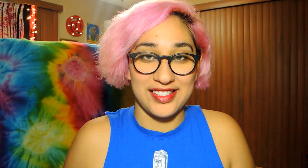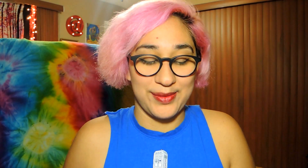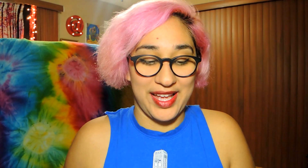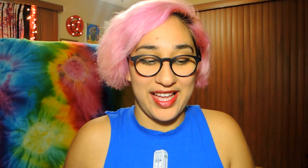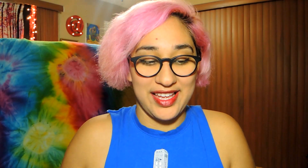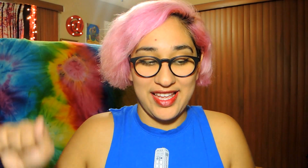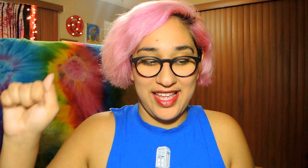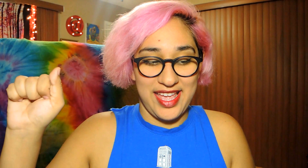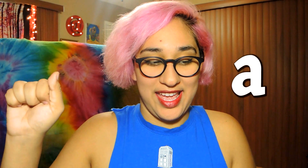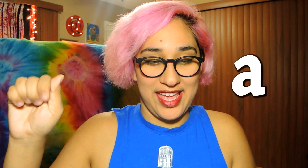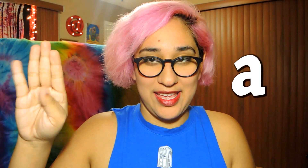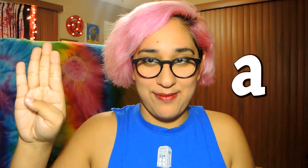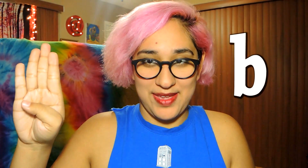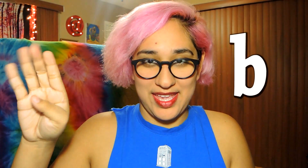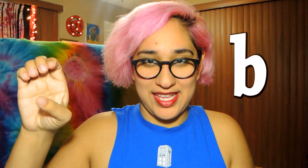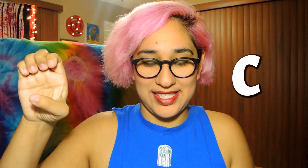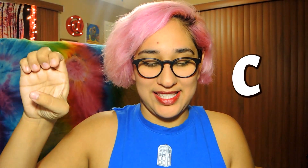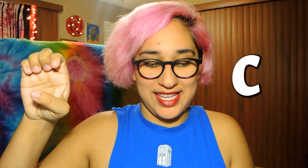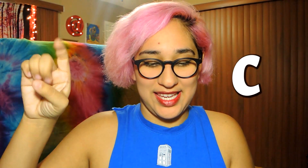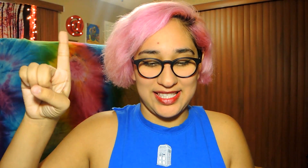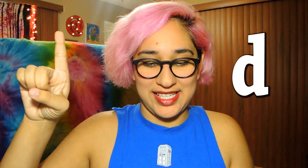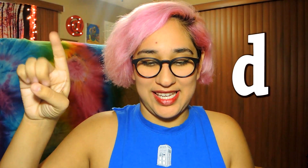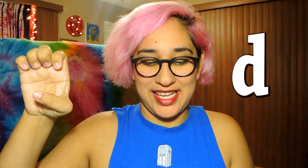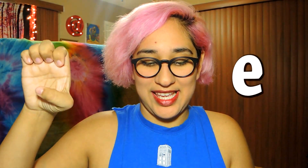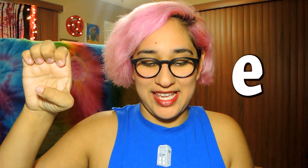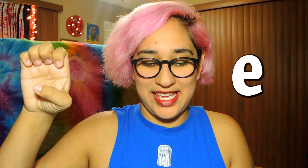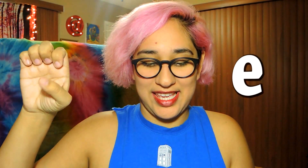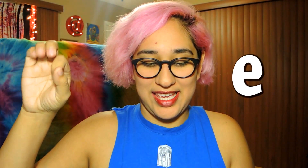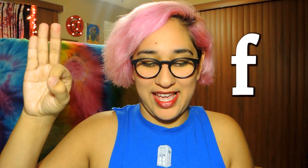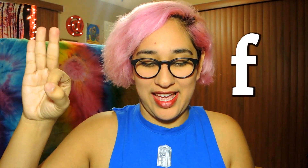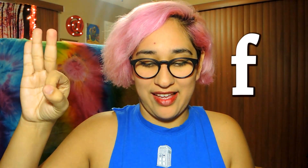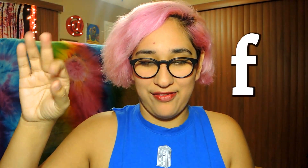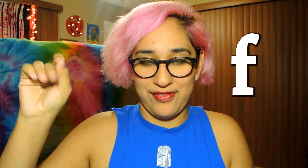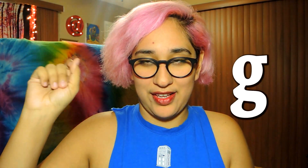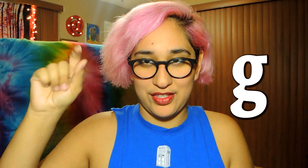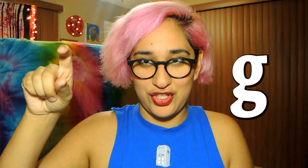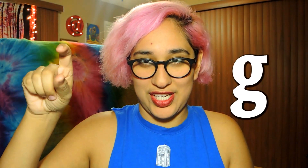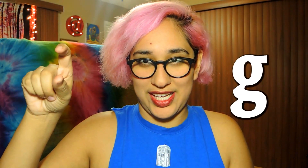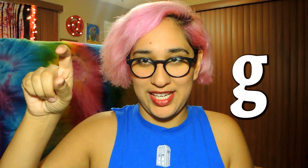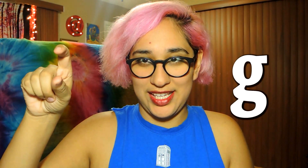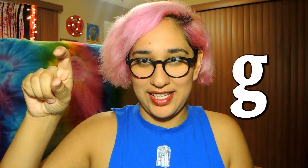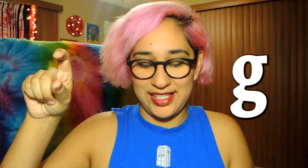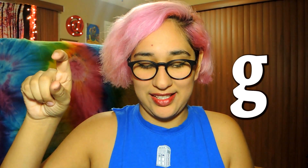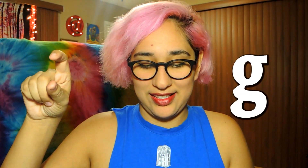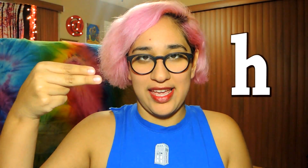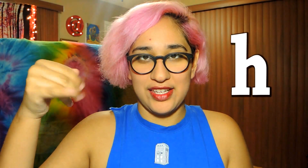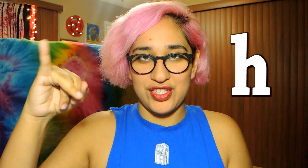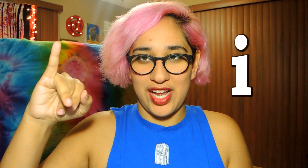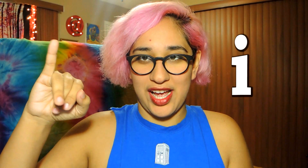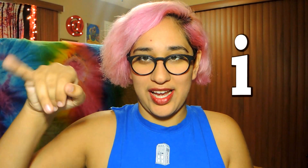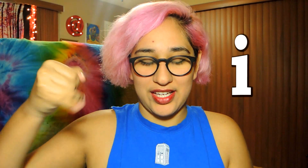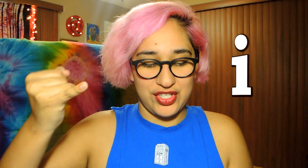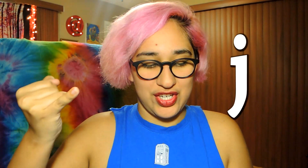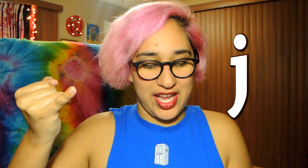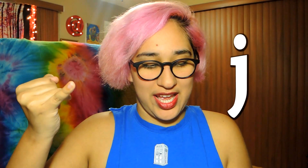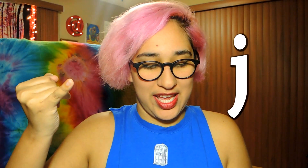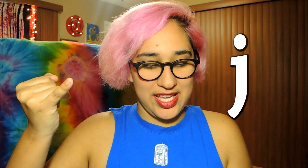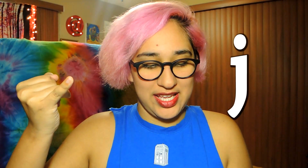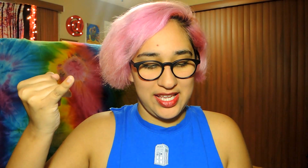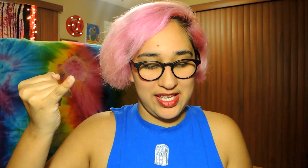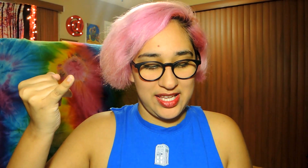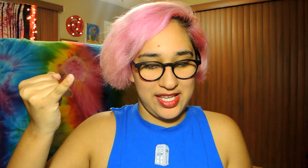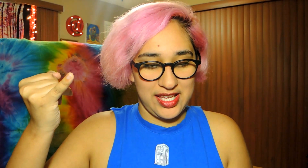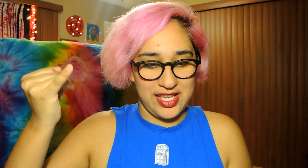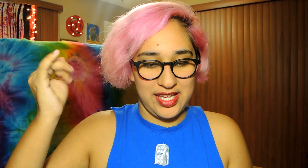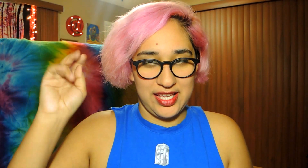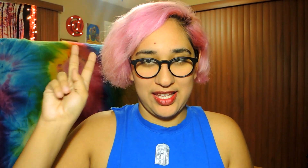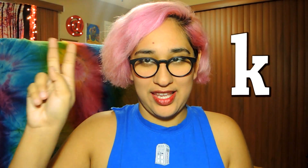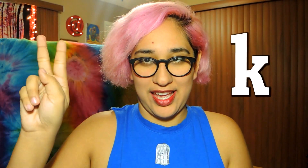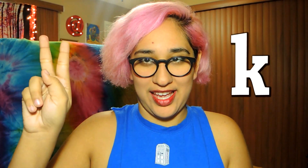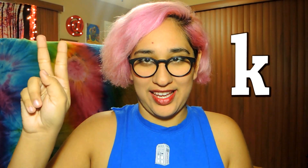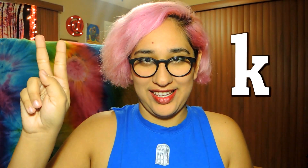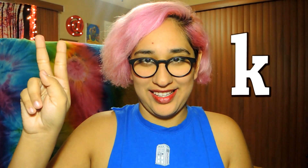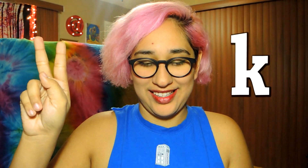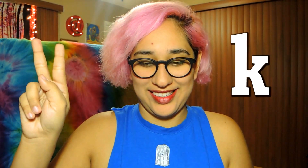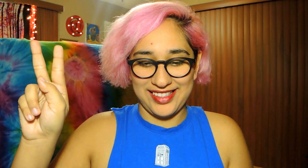So we got A B C D E F G H I J K